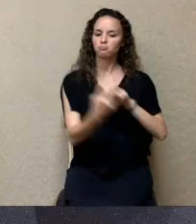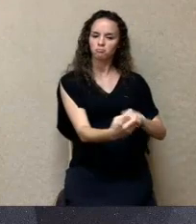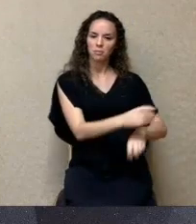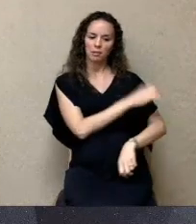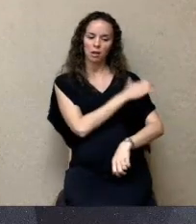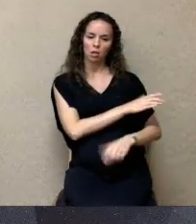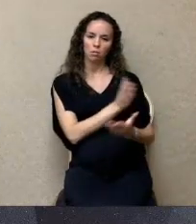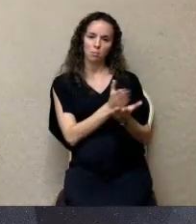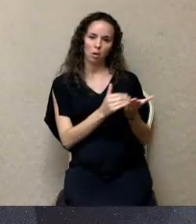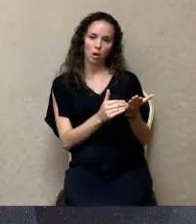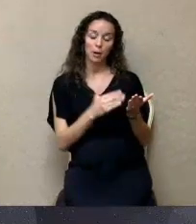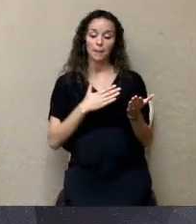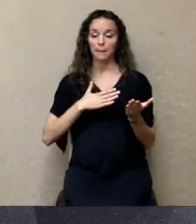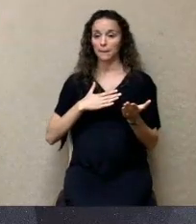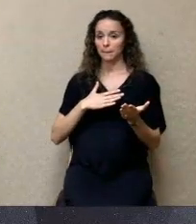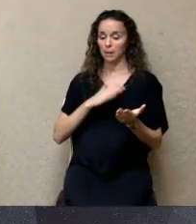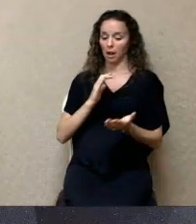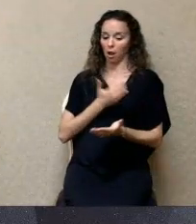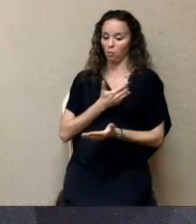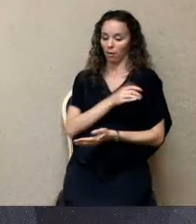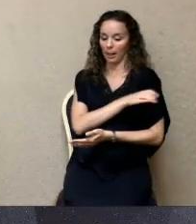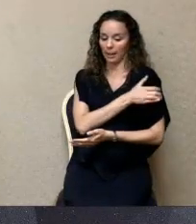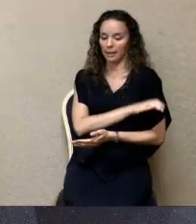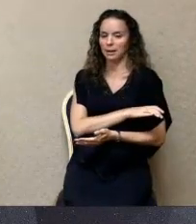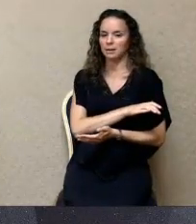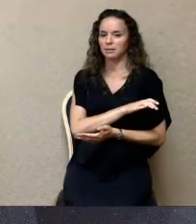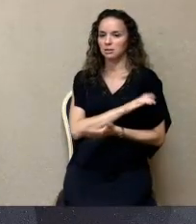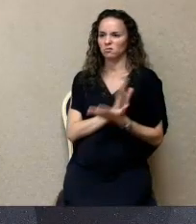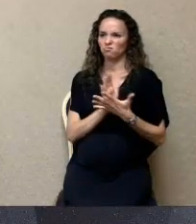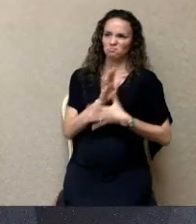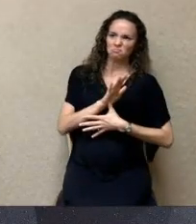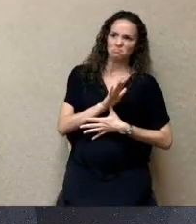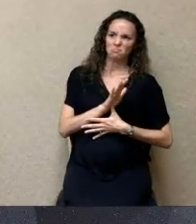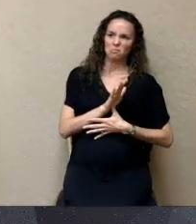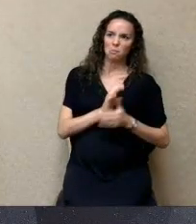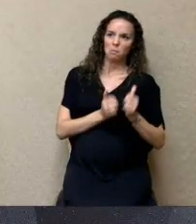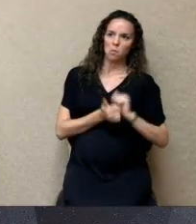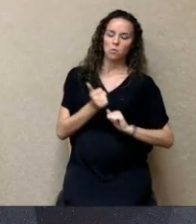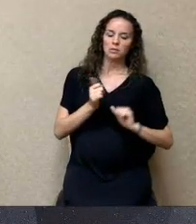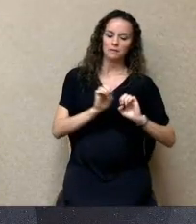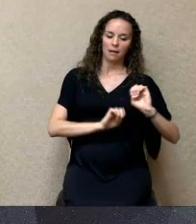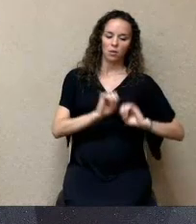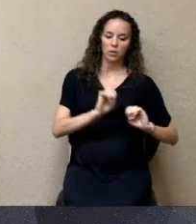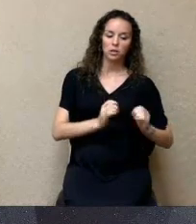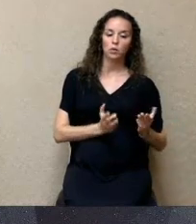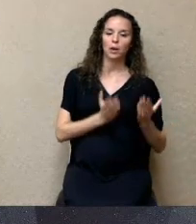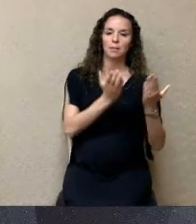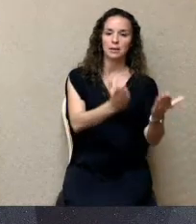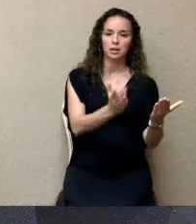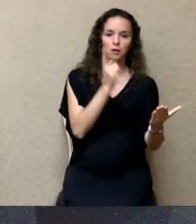Our clinic does primarily evaluations and recommendations for services, but we don't, our CASC at the